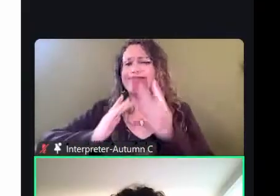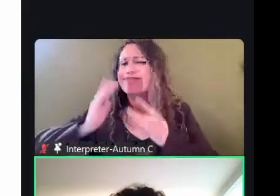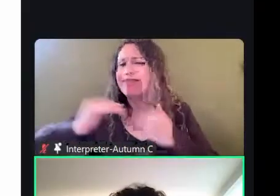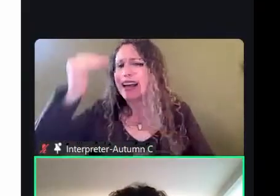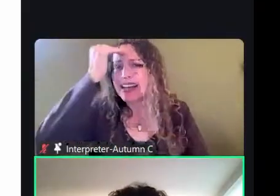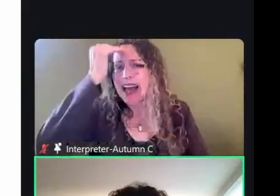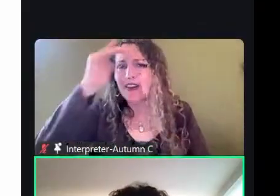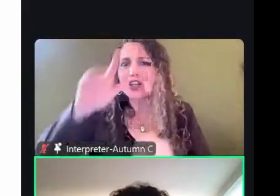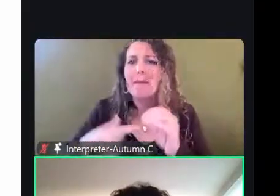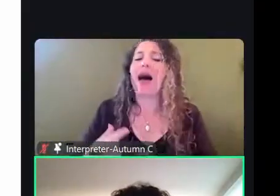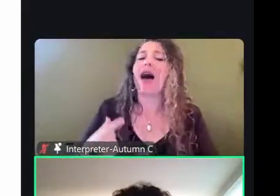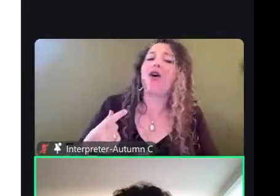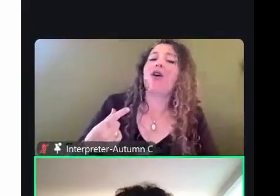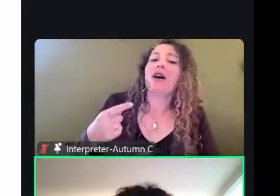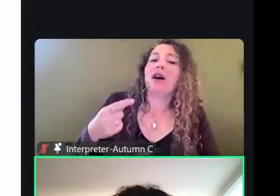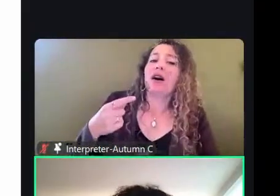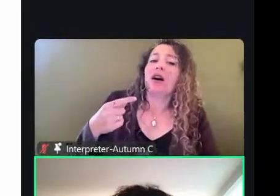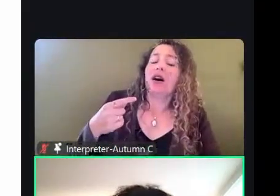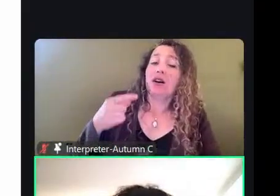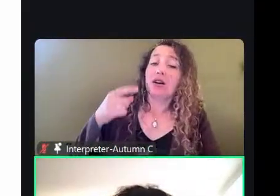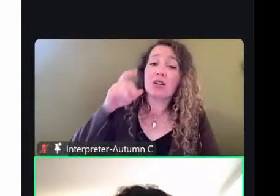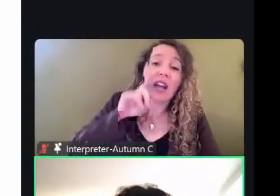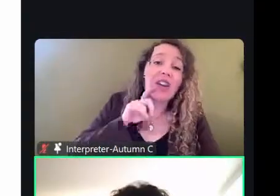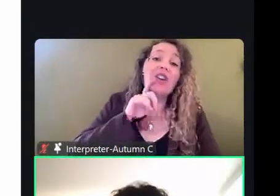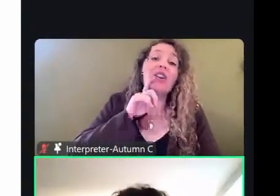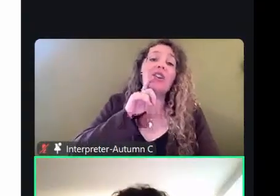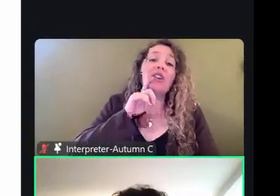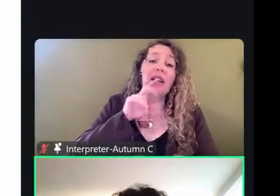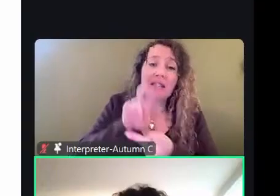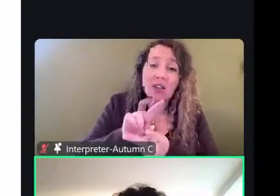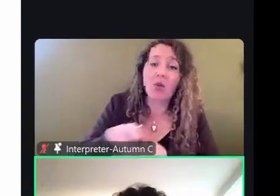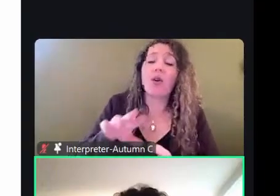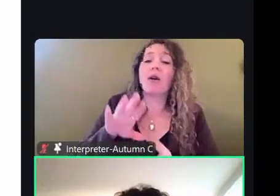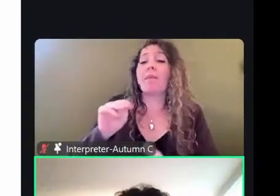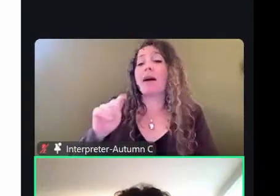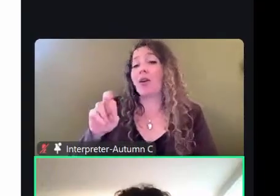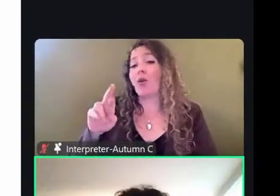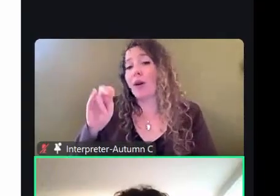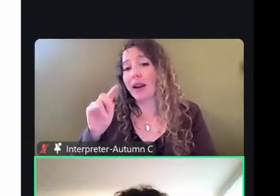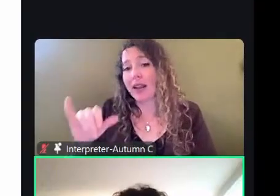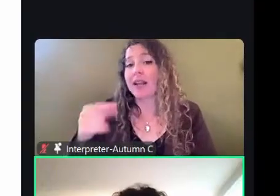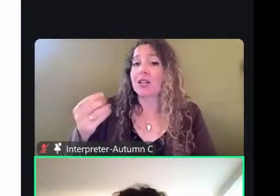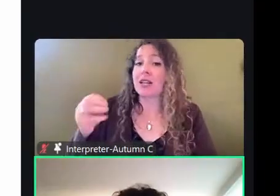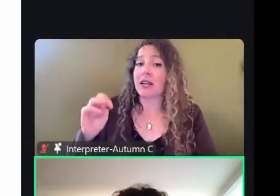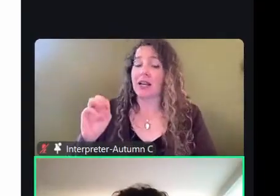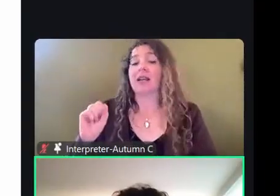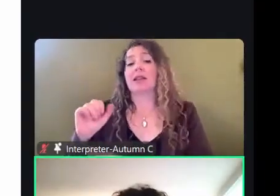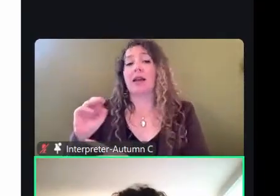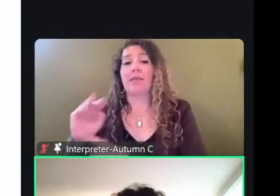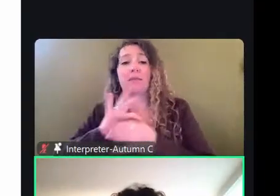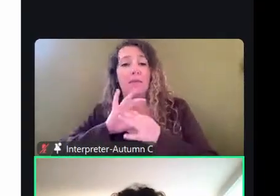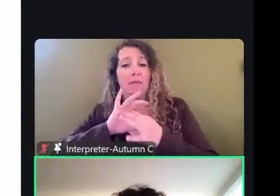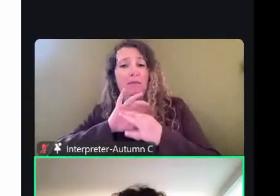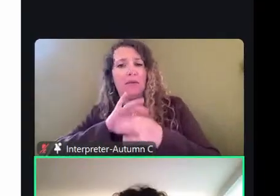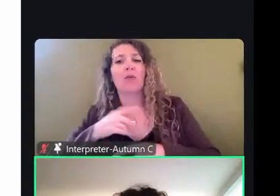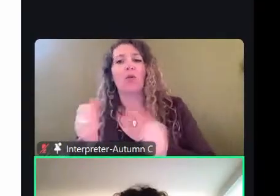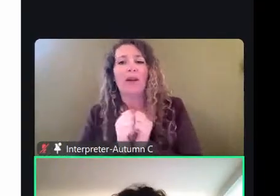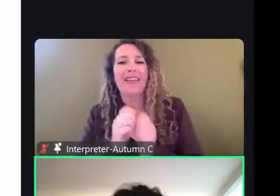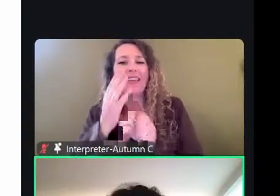gender and sexual minority specific healthcare in general, and then its particular relationship to diabetes and to people with